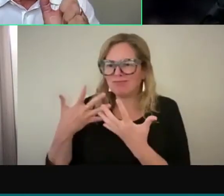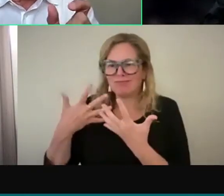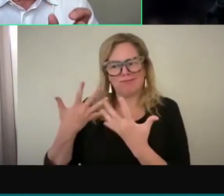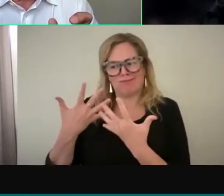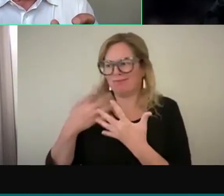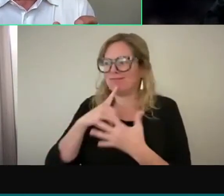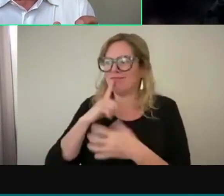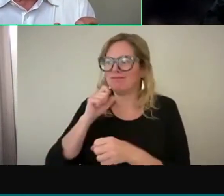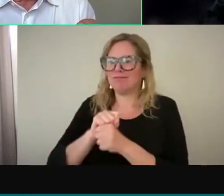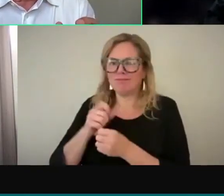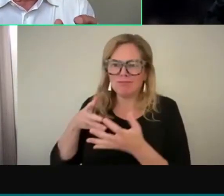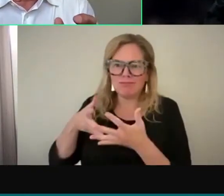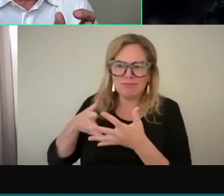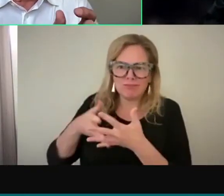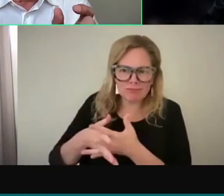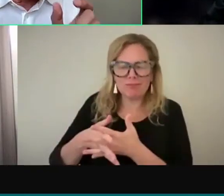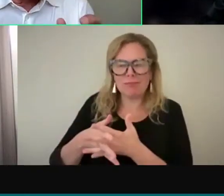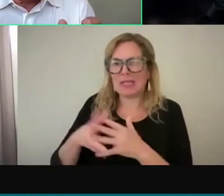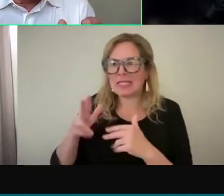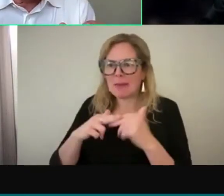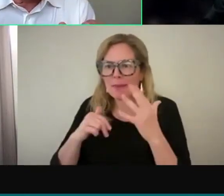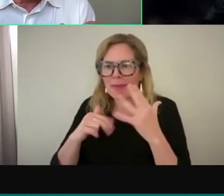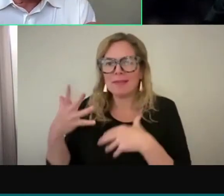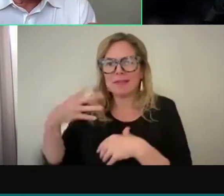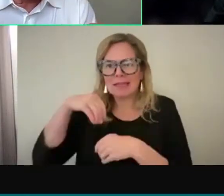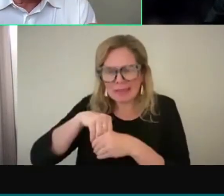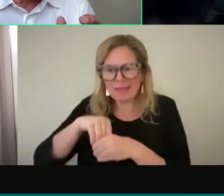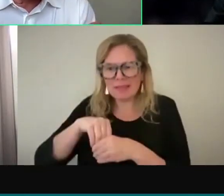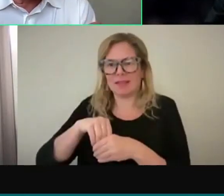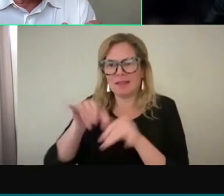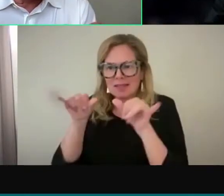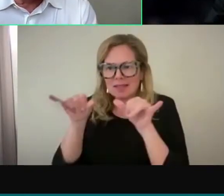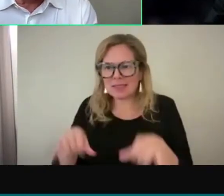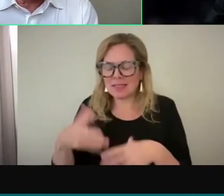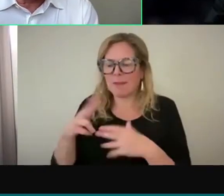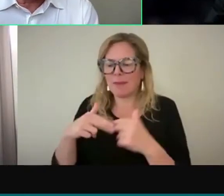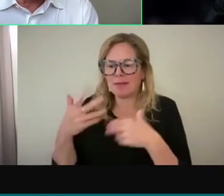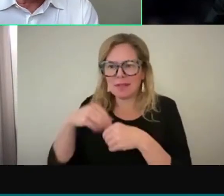a problem of accessibility in a single product of telehealth, you solve the problem for everybody.